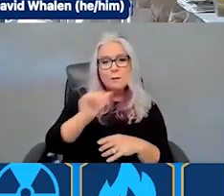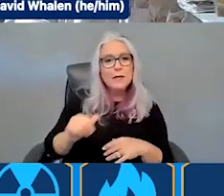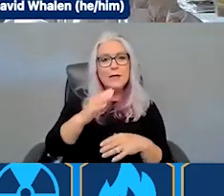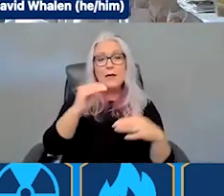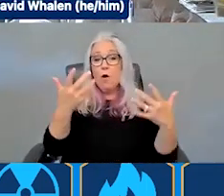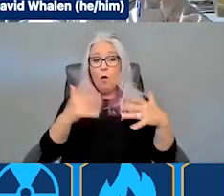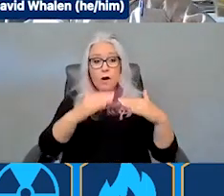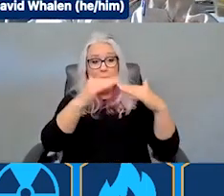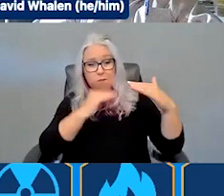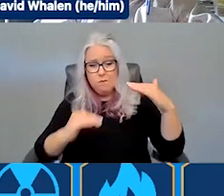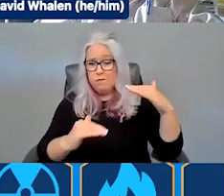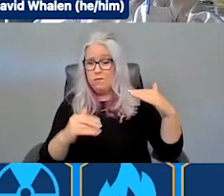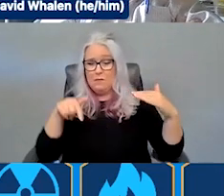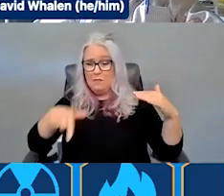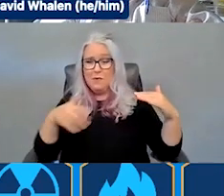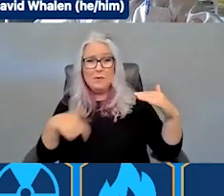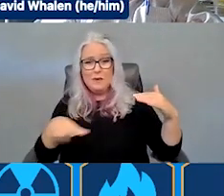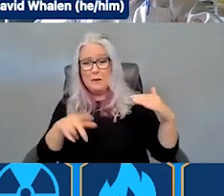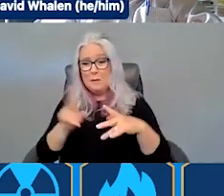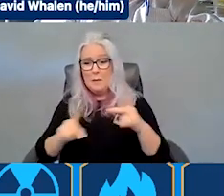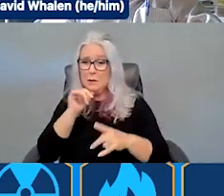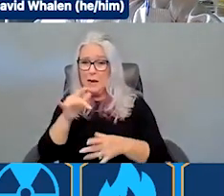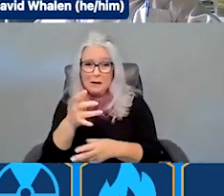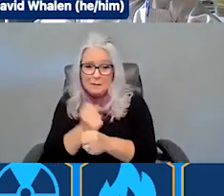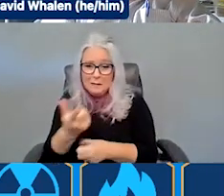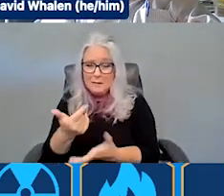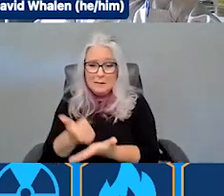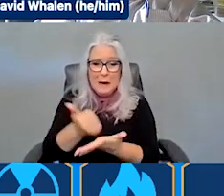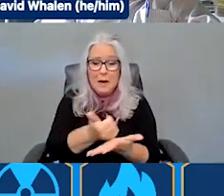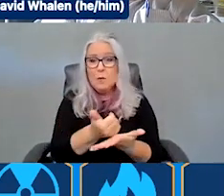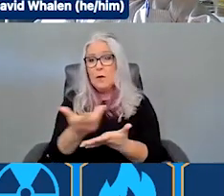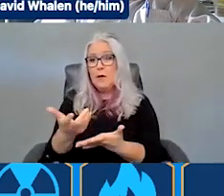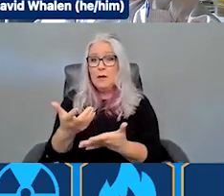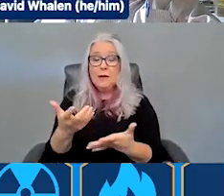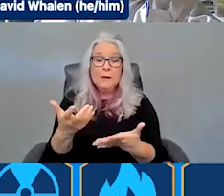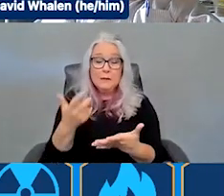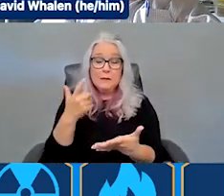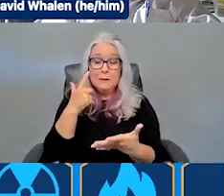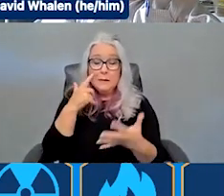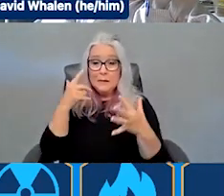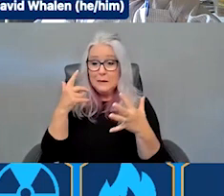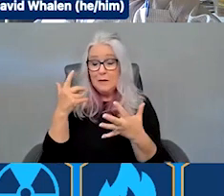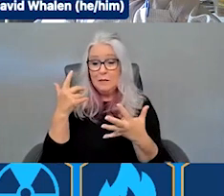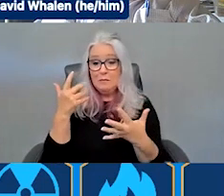with the healthcare system and with you know health determinants outside the hospital. And disabled people